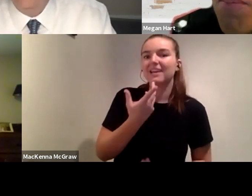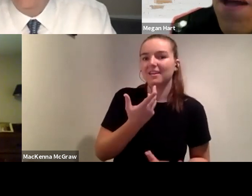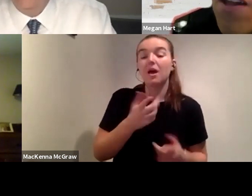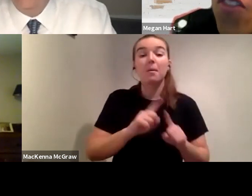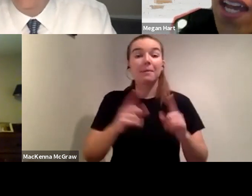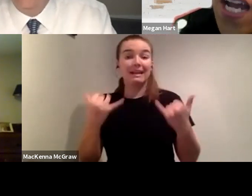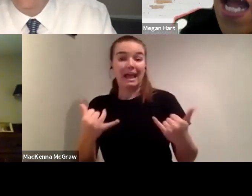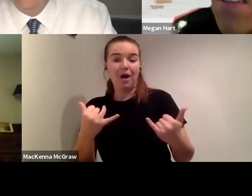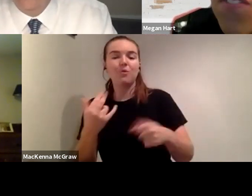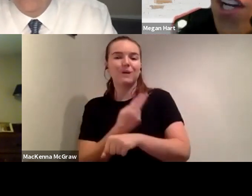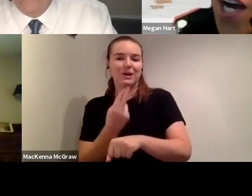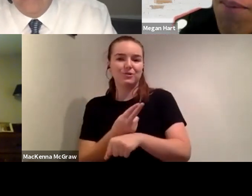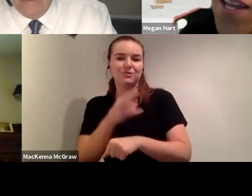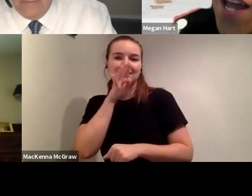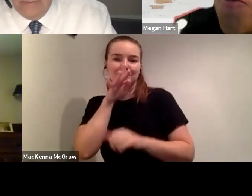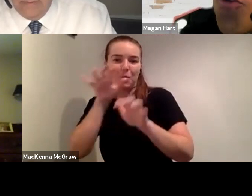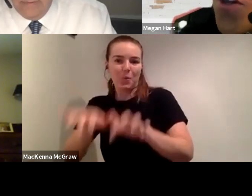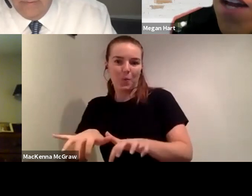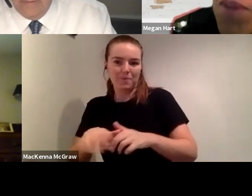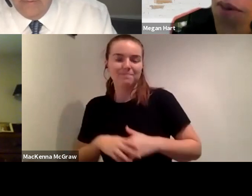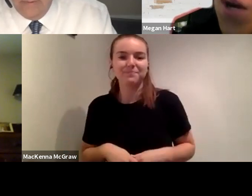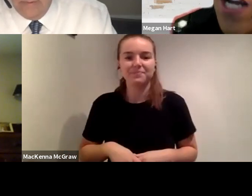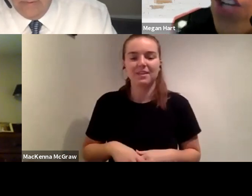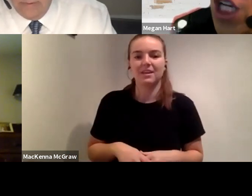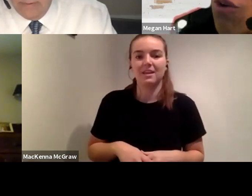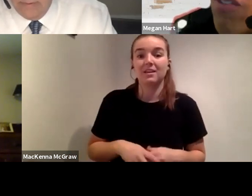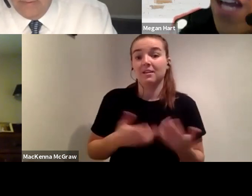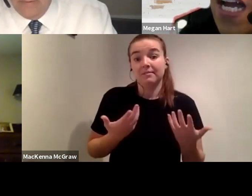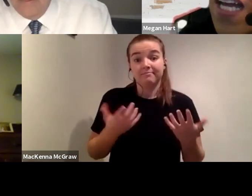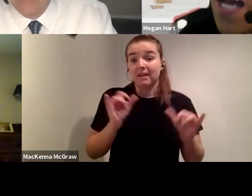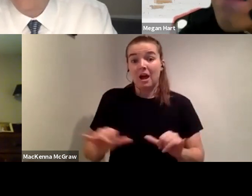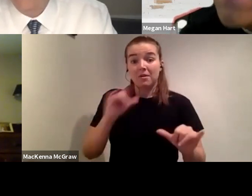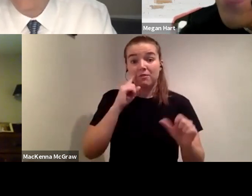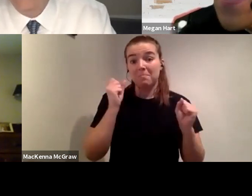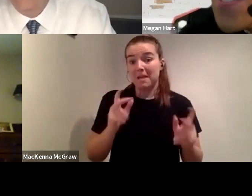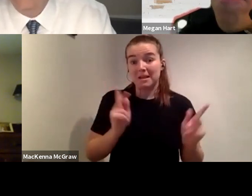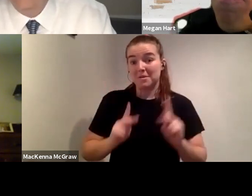I have not graduated to voice dictation because I am so used to using the mouth stick.